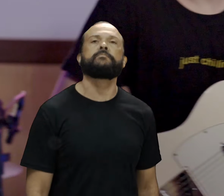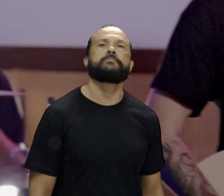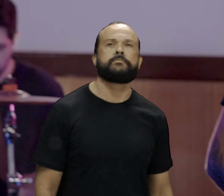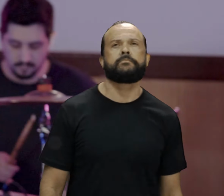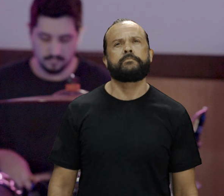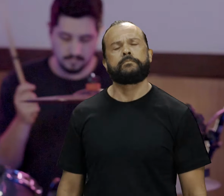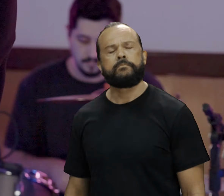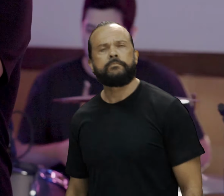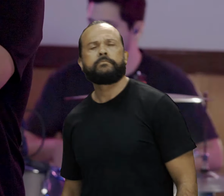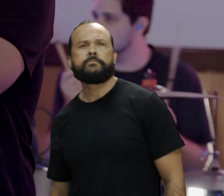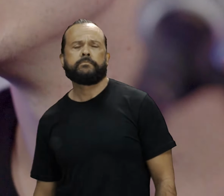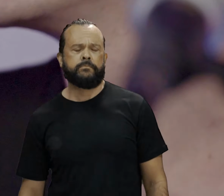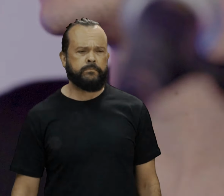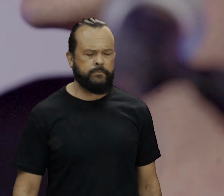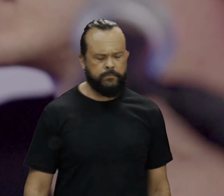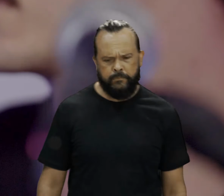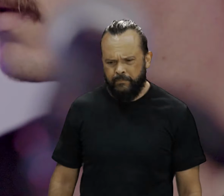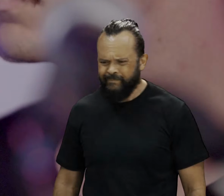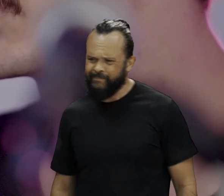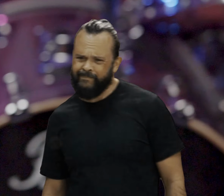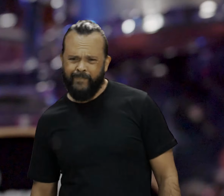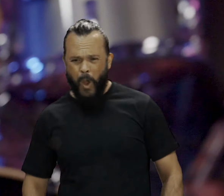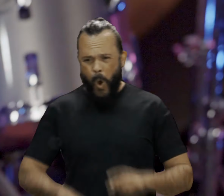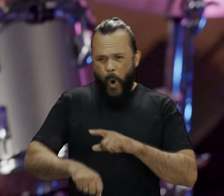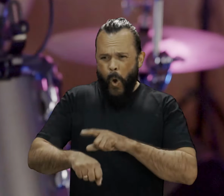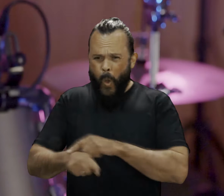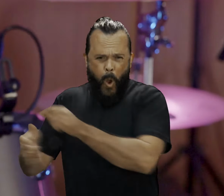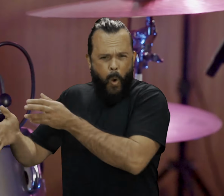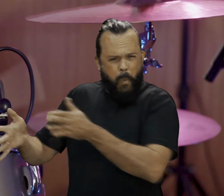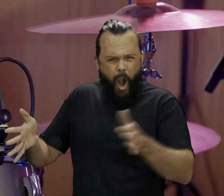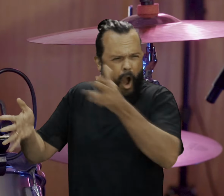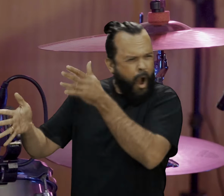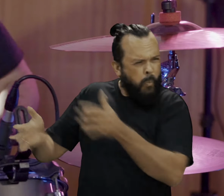I don't care anymore if time goes by fast